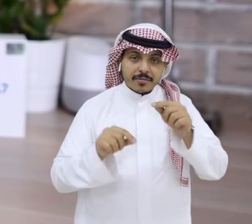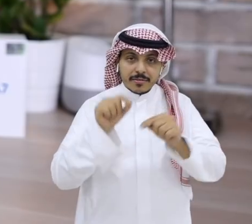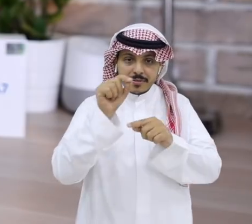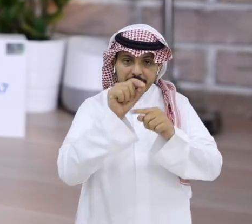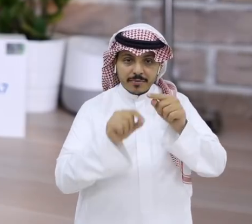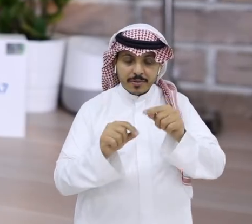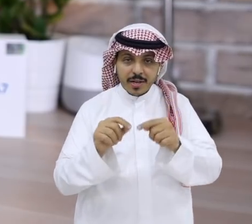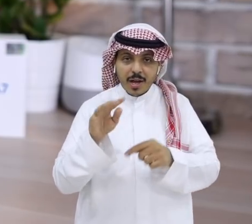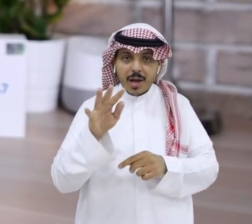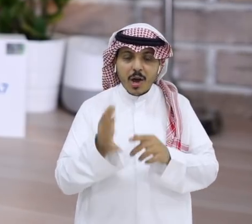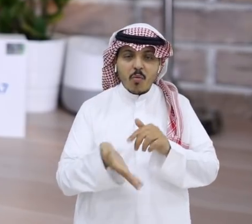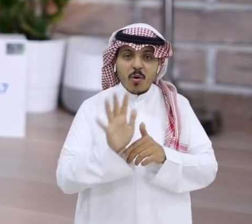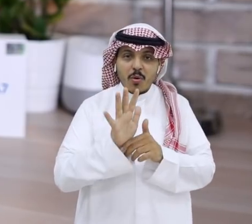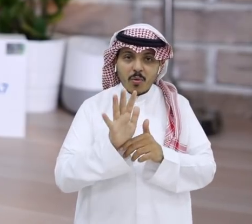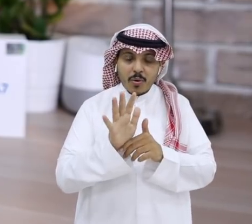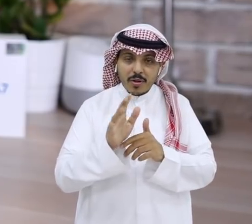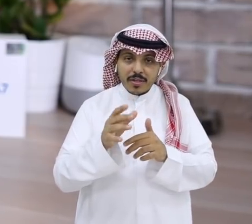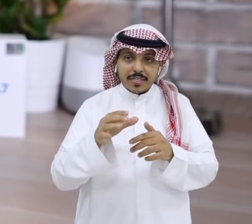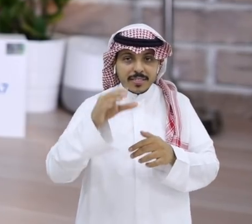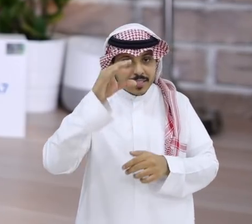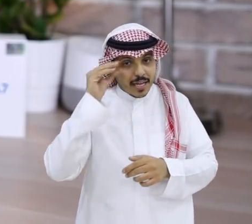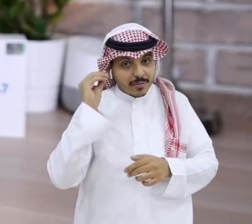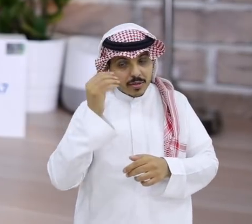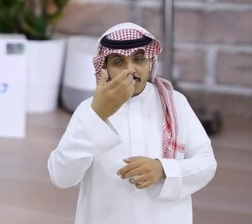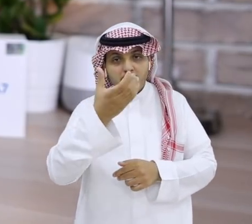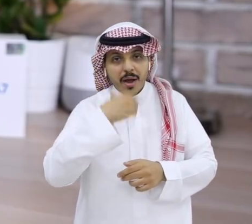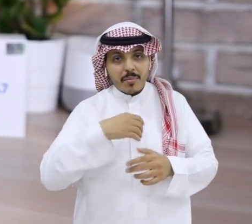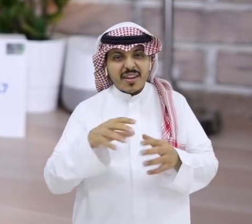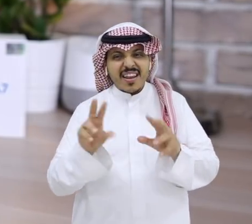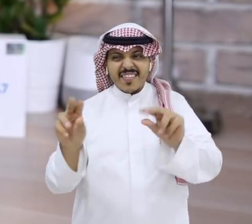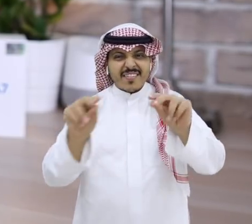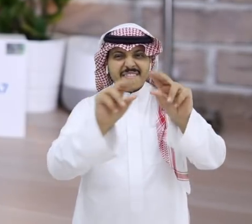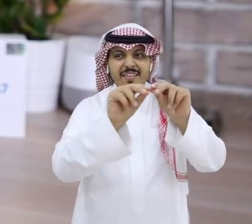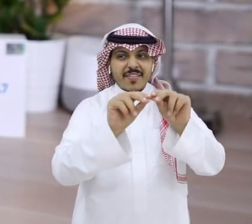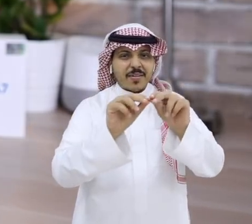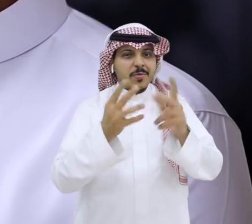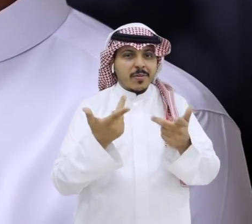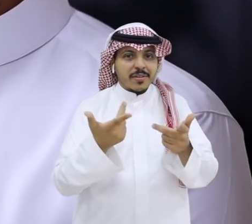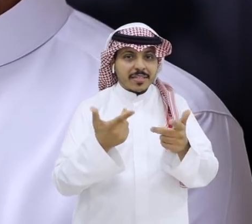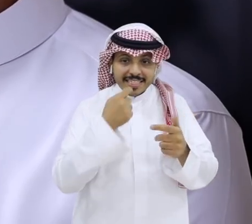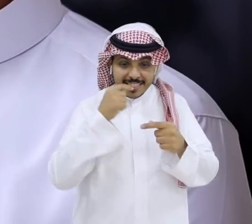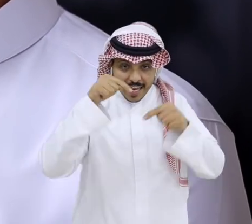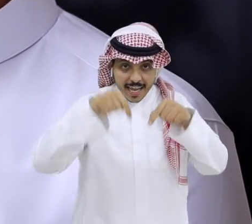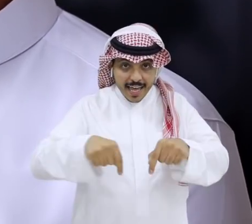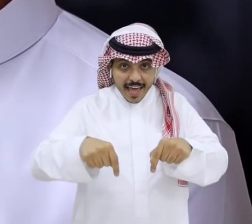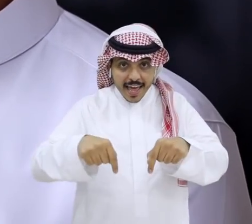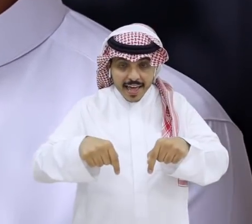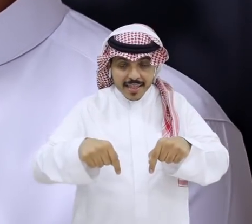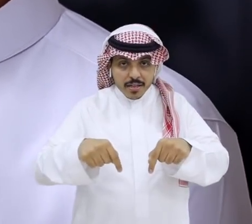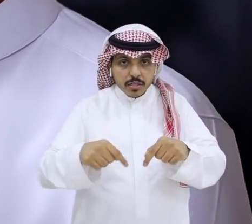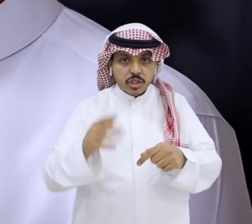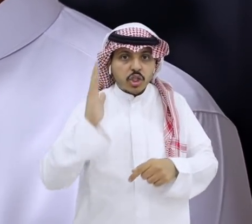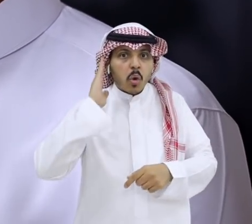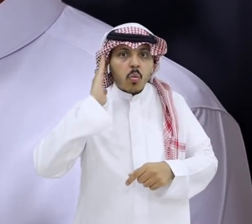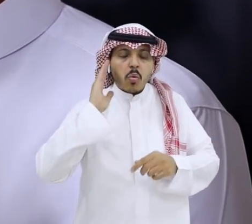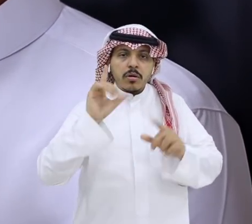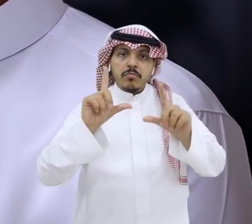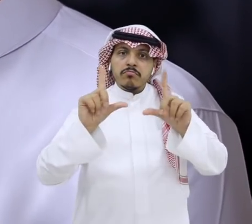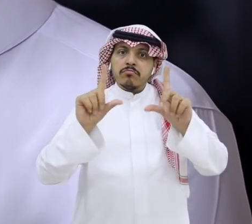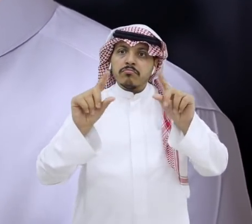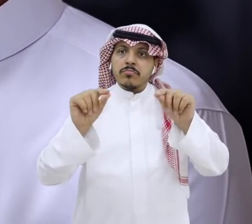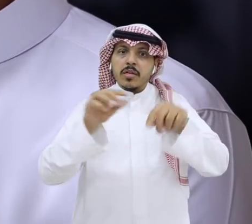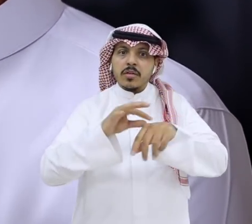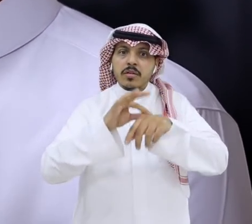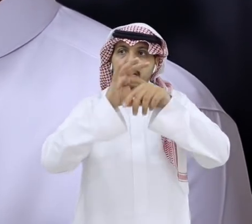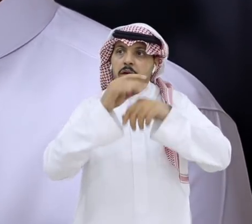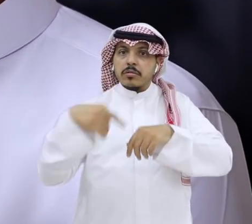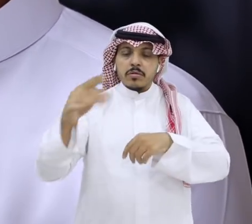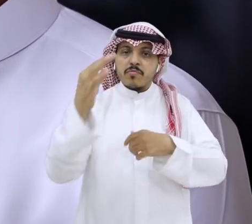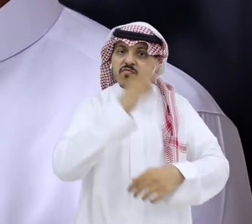Samsung, Apple and Huawei are similar in one thing, all of them offered great devices for customers this year.